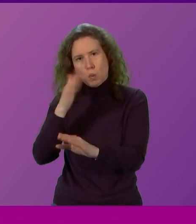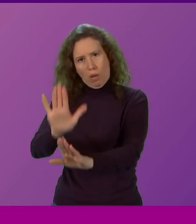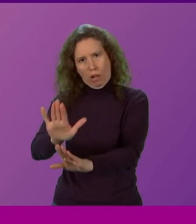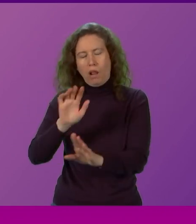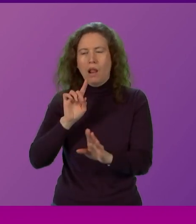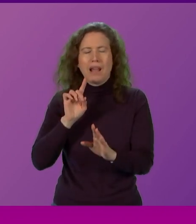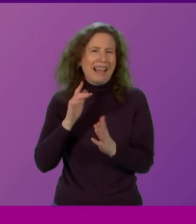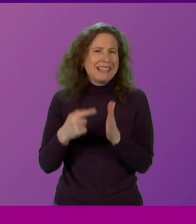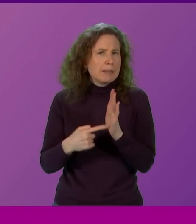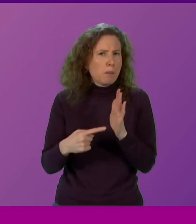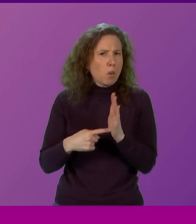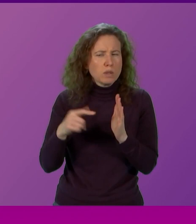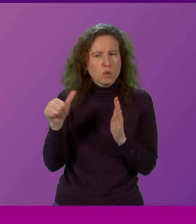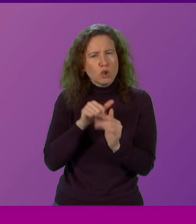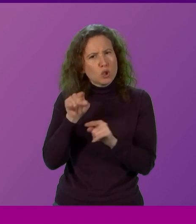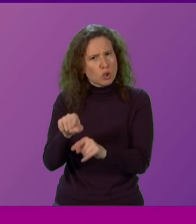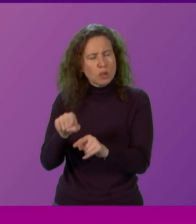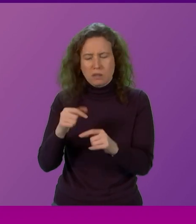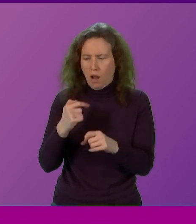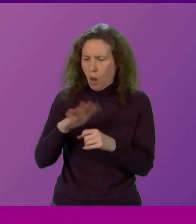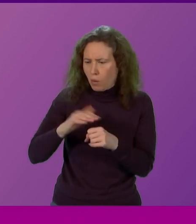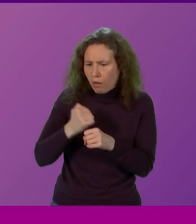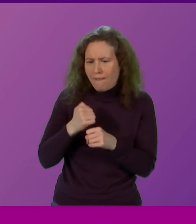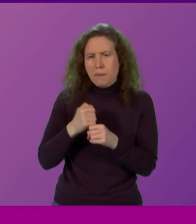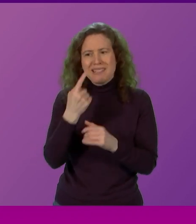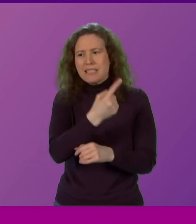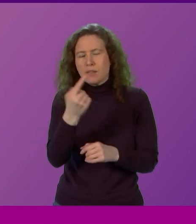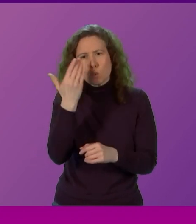It is important that we do that and that local government and individual schools focus on